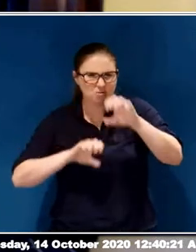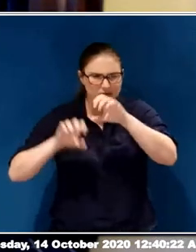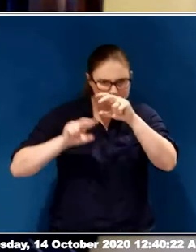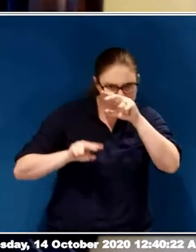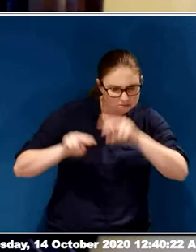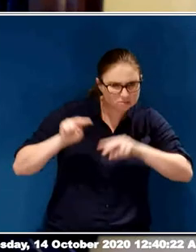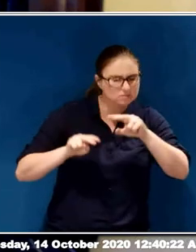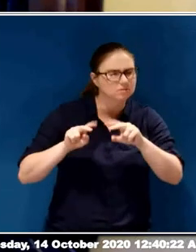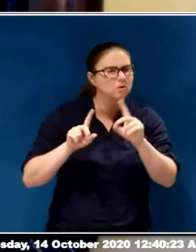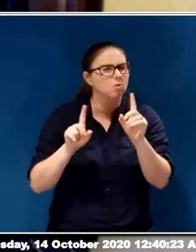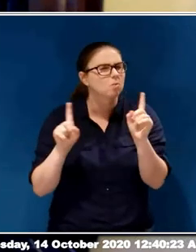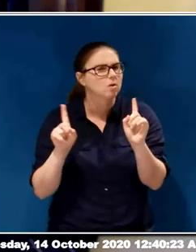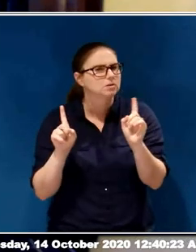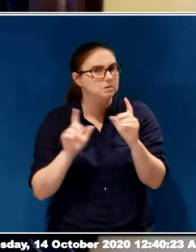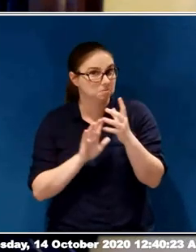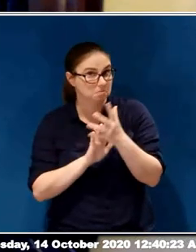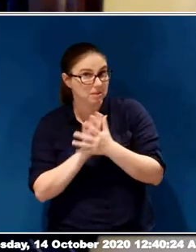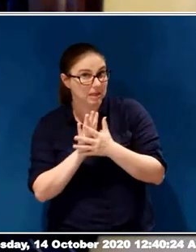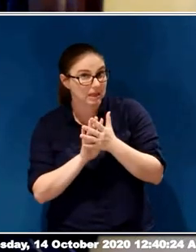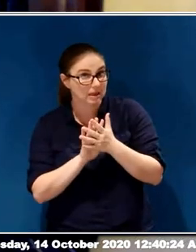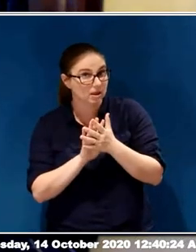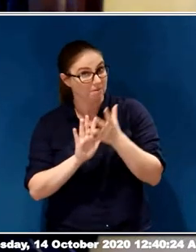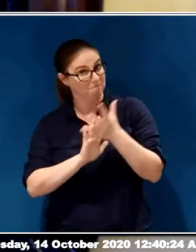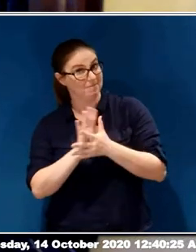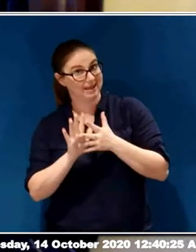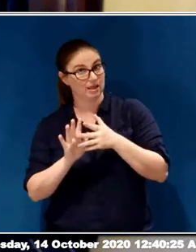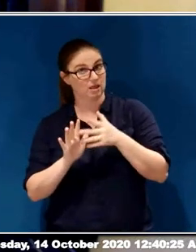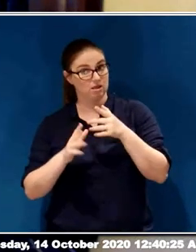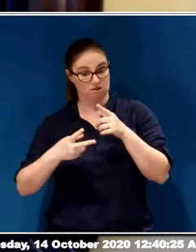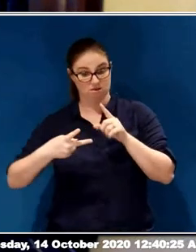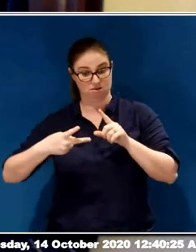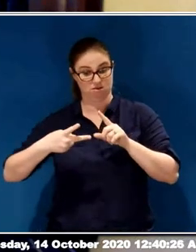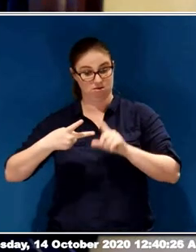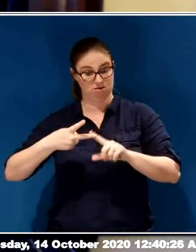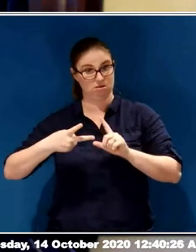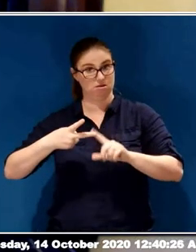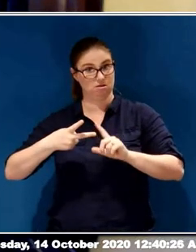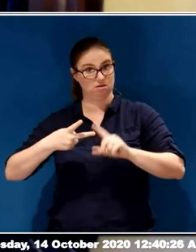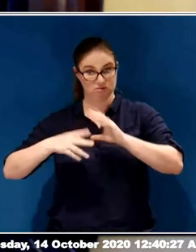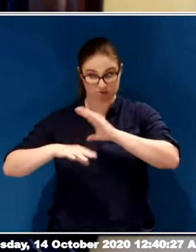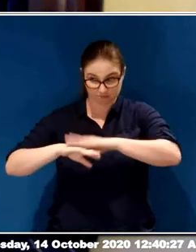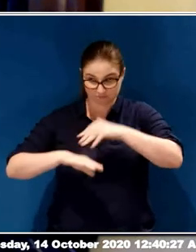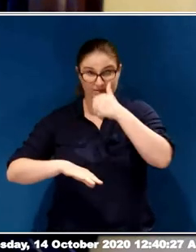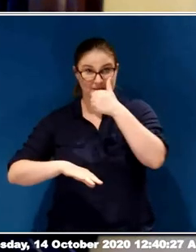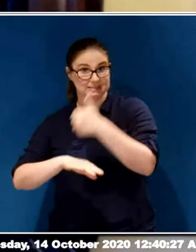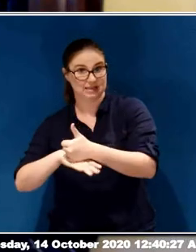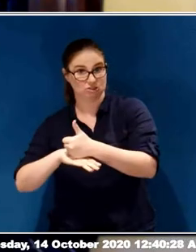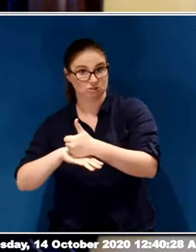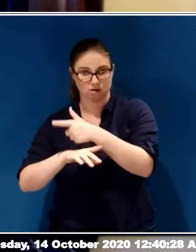reviewed for the fidelity of implementation as well as the impact for